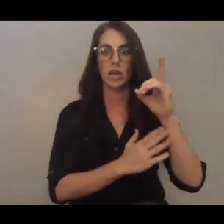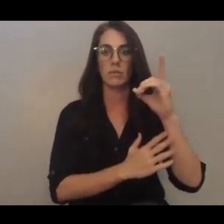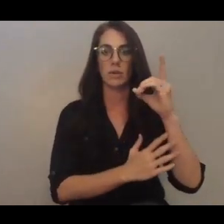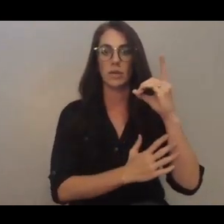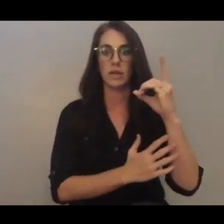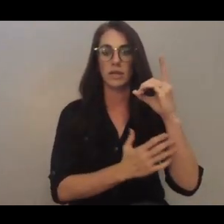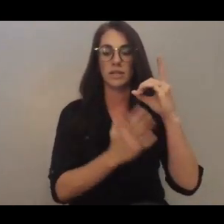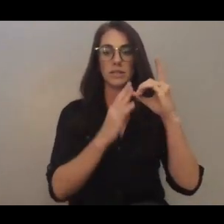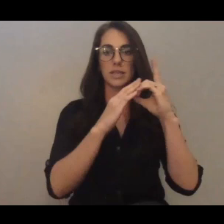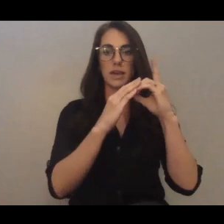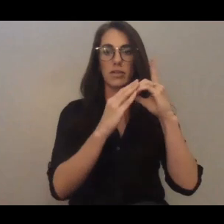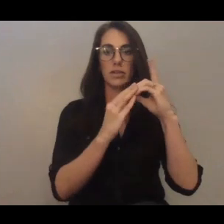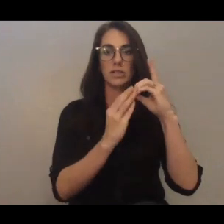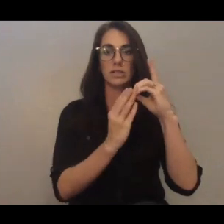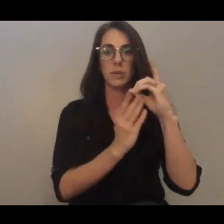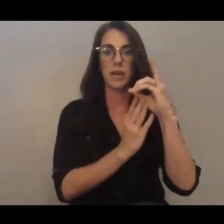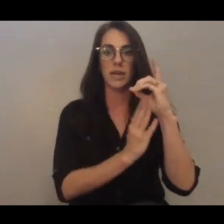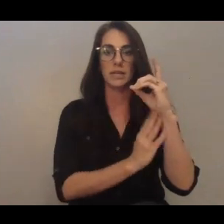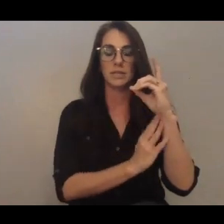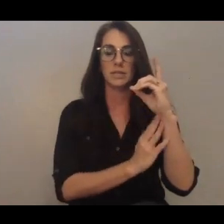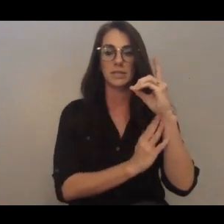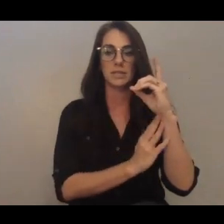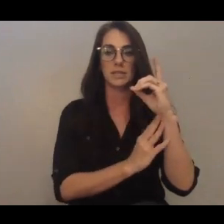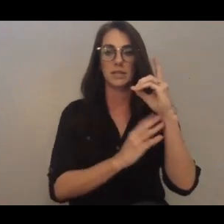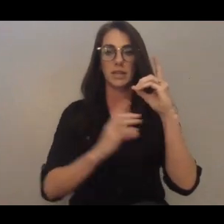shape see how there's space, ok?